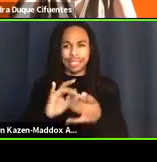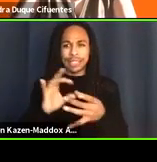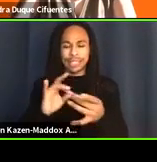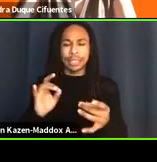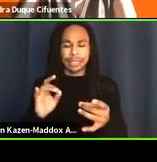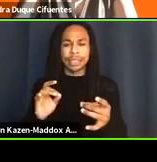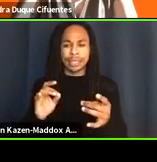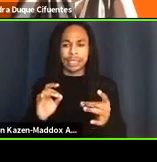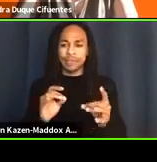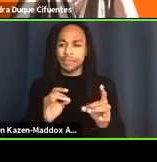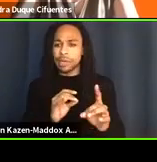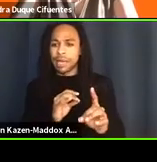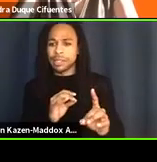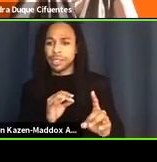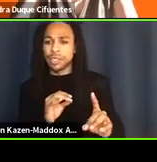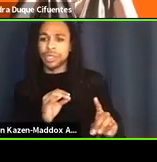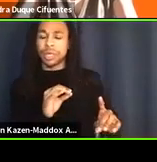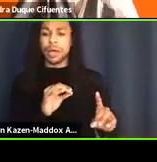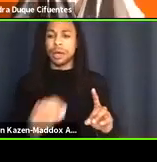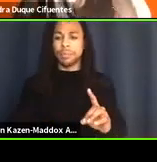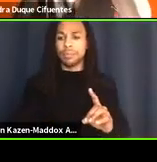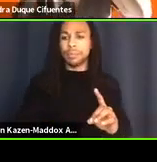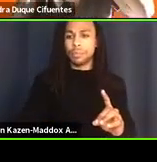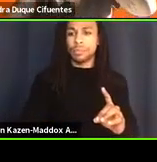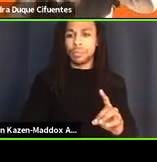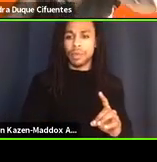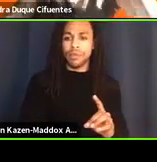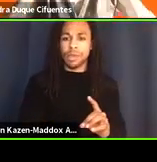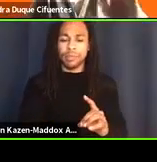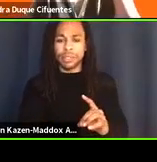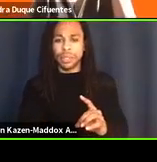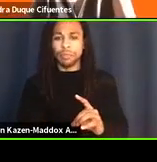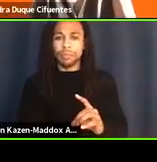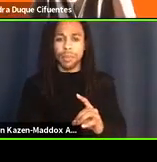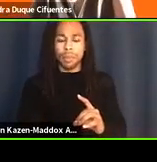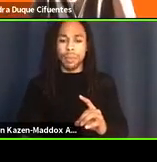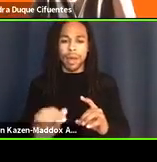teaching artists are sad that they are not able to connect with their students. I know